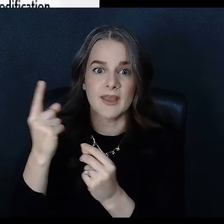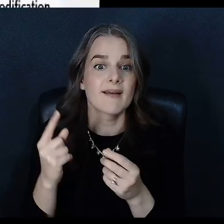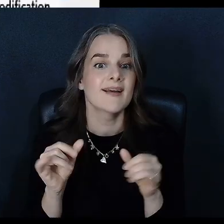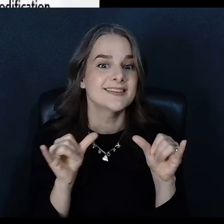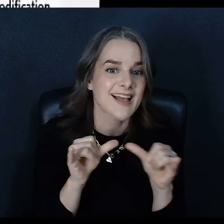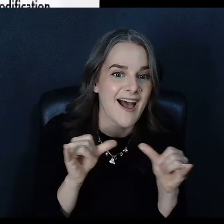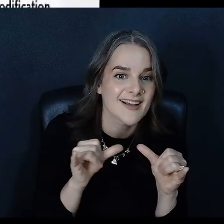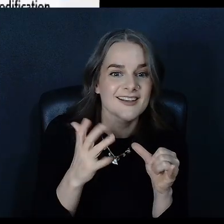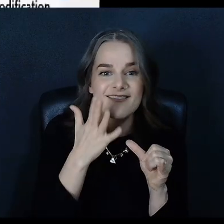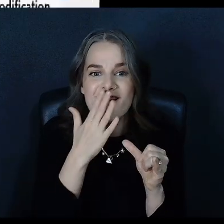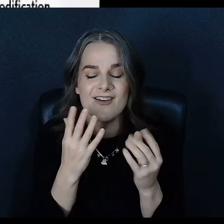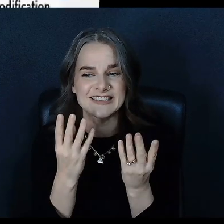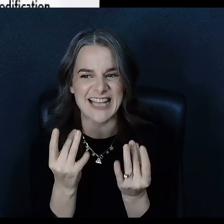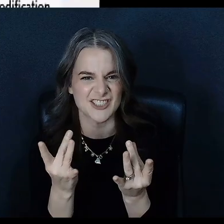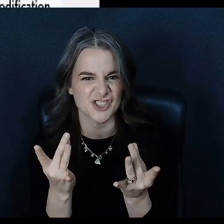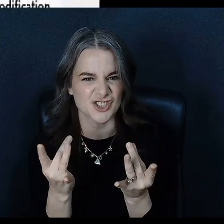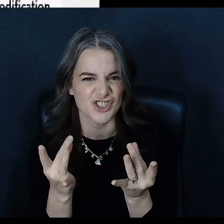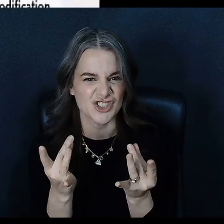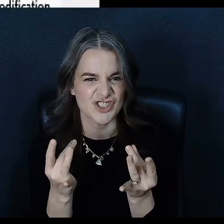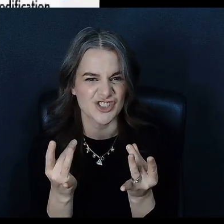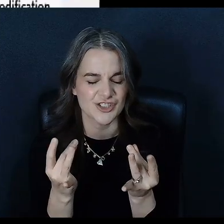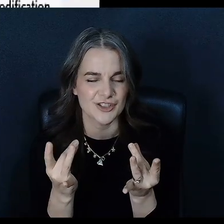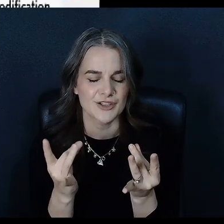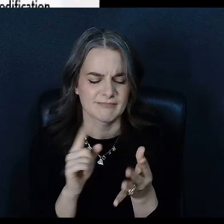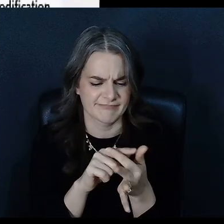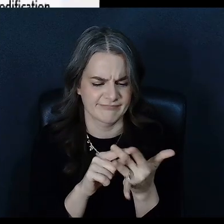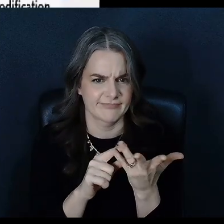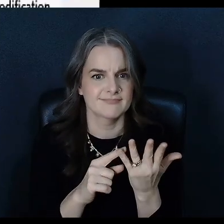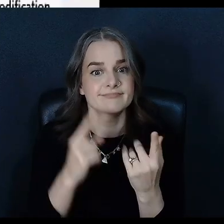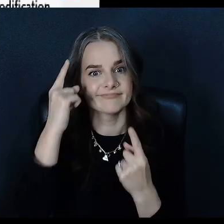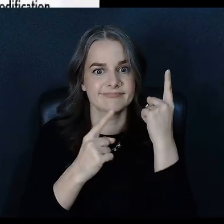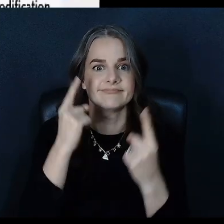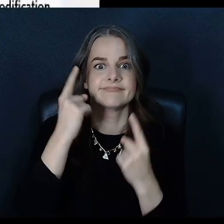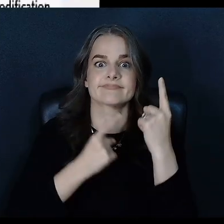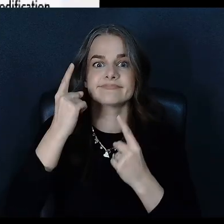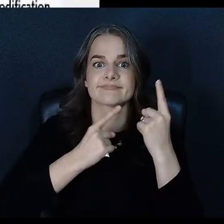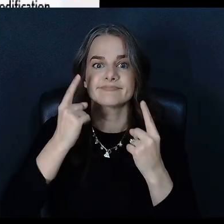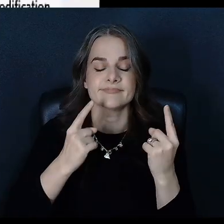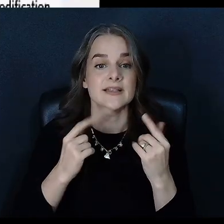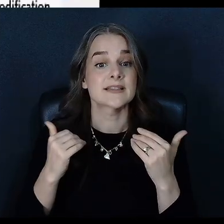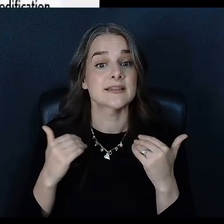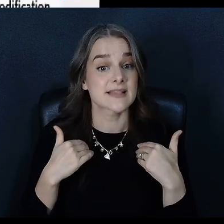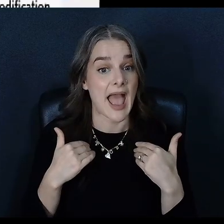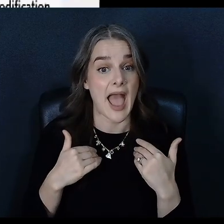these are just all the things we have to think about. Does it give feedback? If you use a keyboard that is more flat